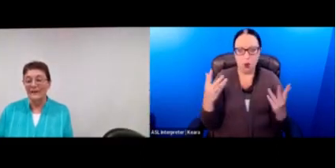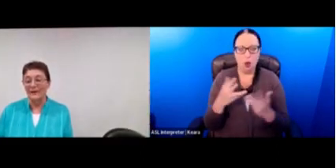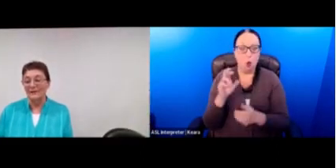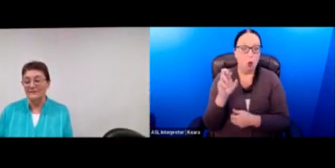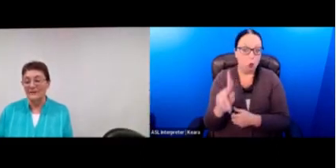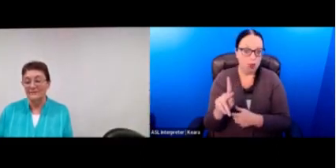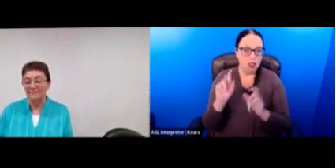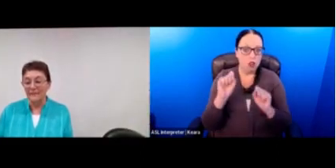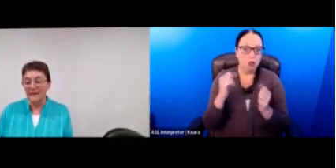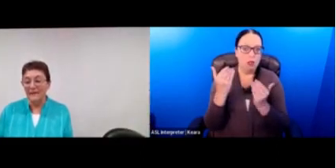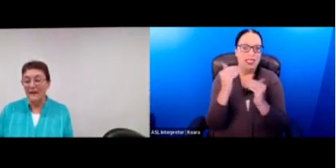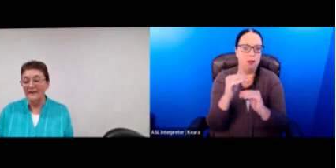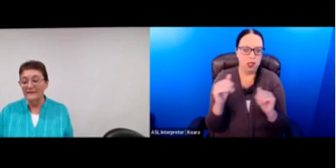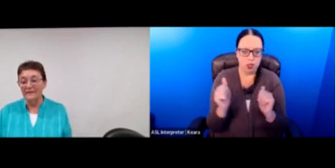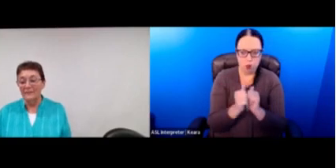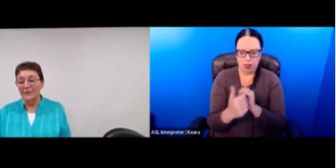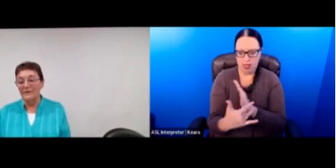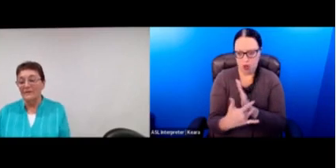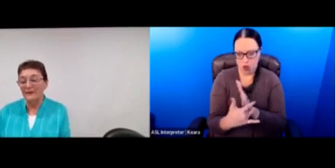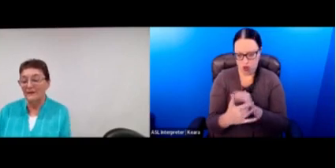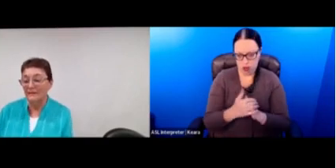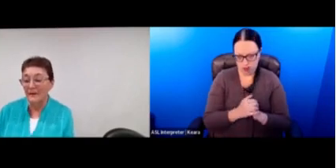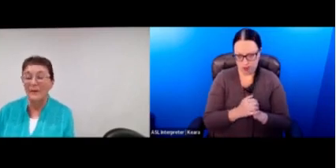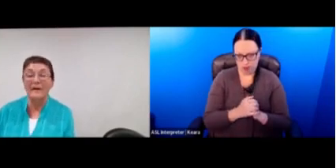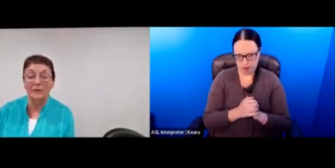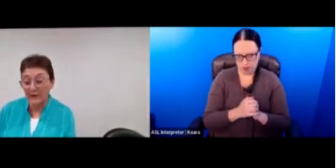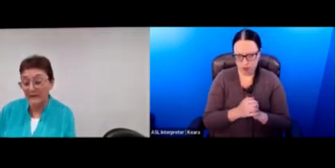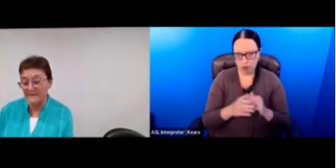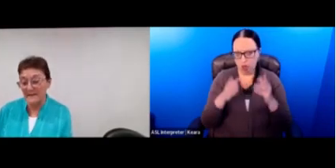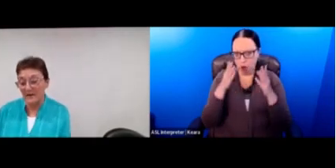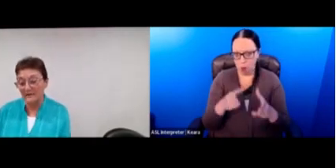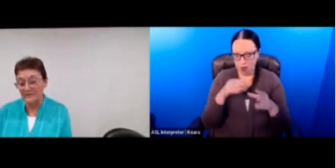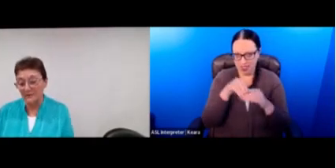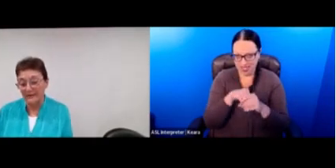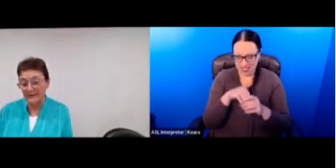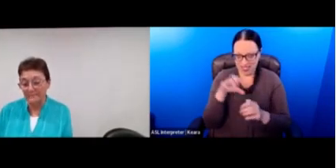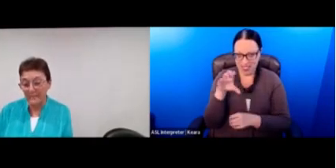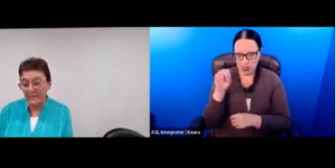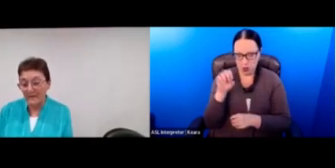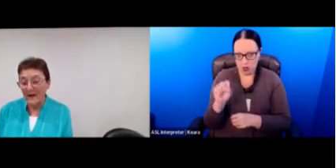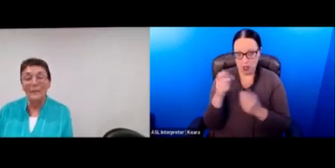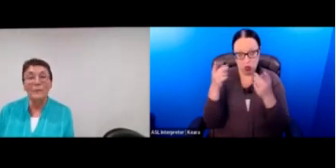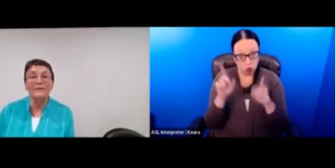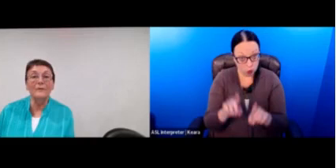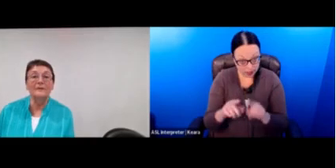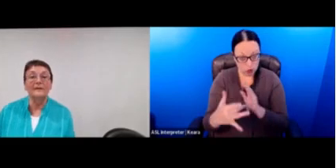technology, and does their person and the CEOs agree to the technology plan. Once you build